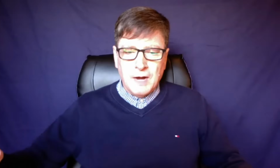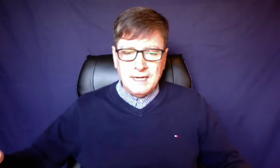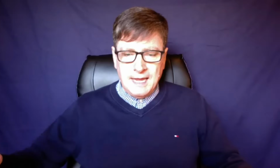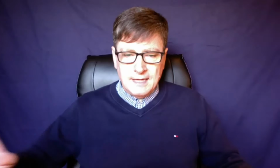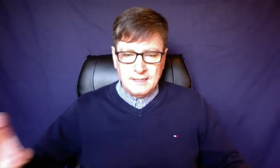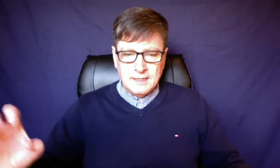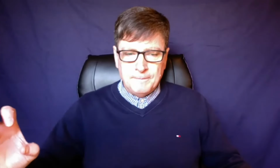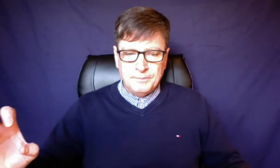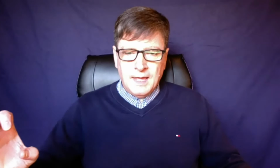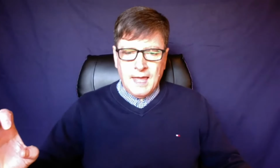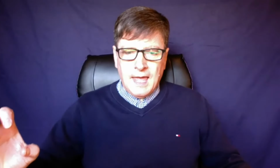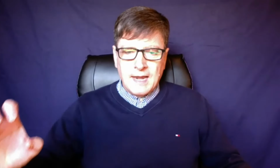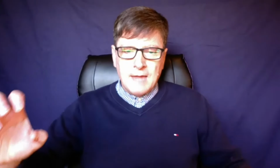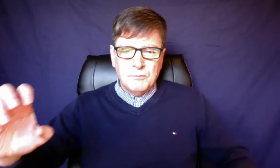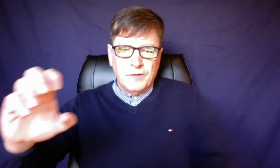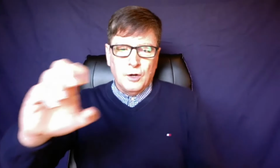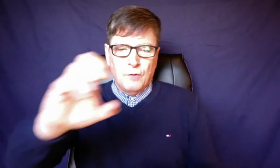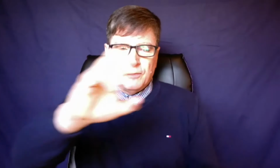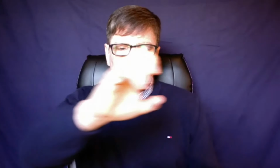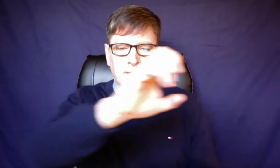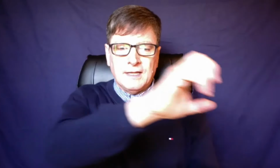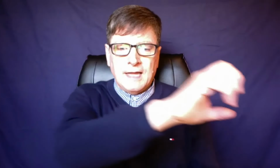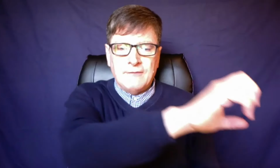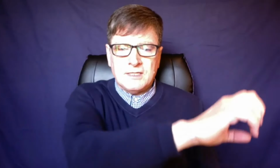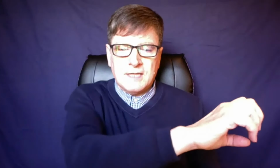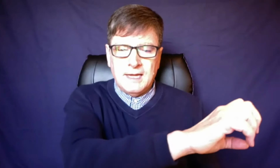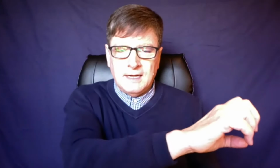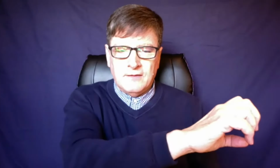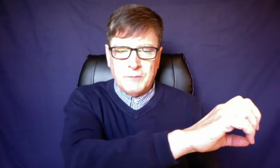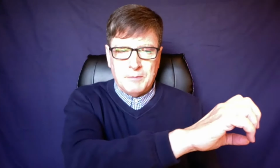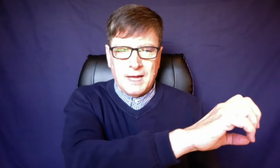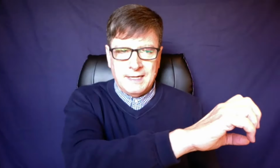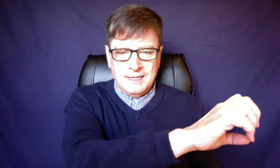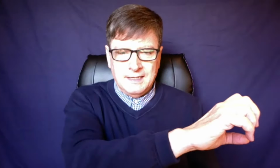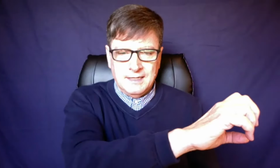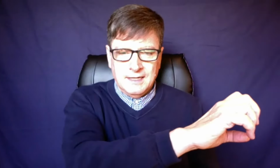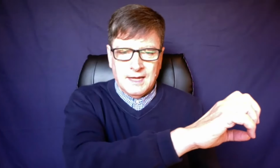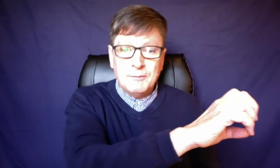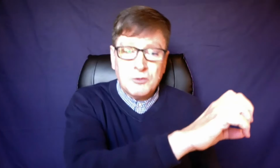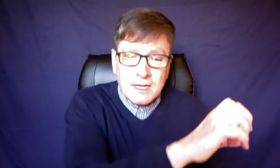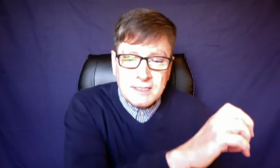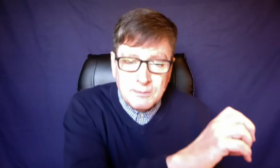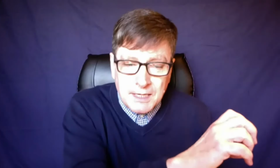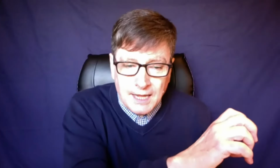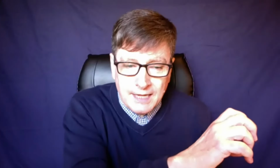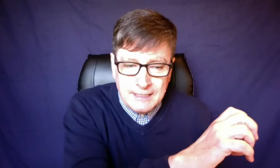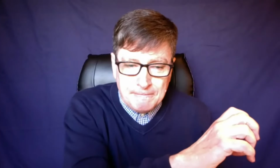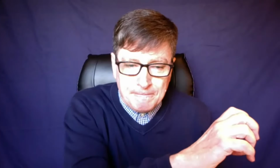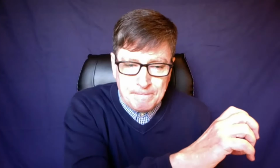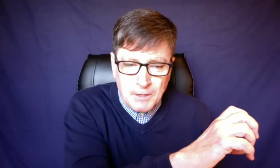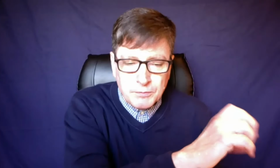crossing midline. And by crossing midline in this sense, maybe if I take